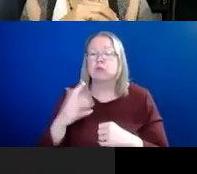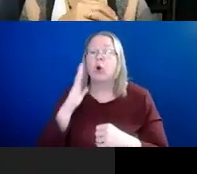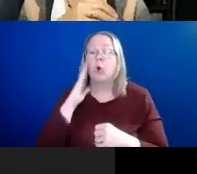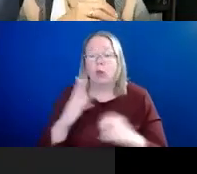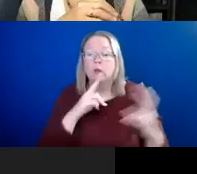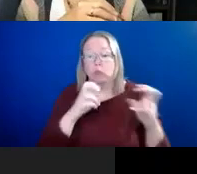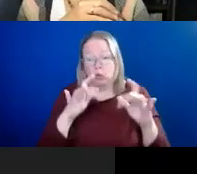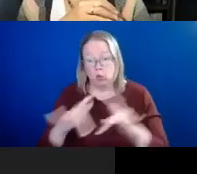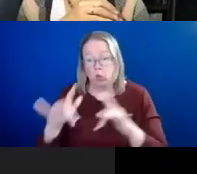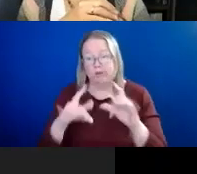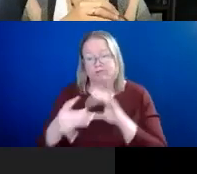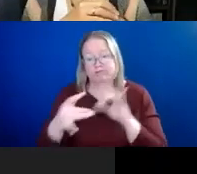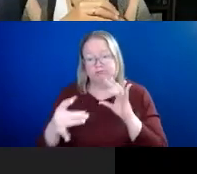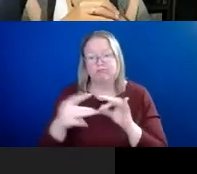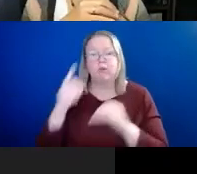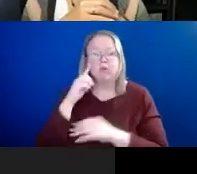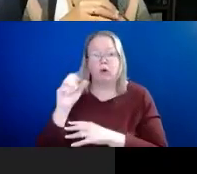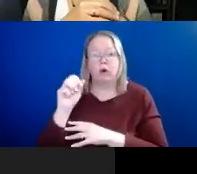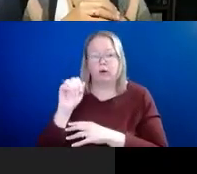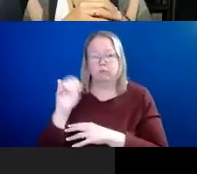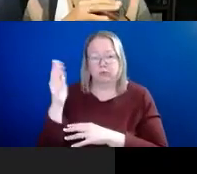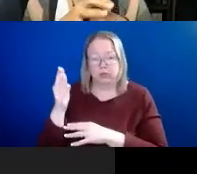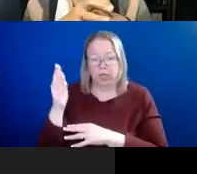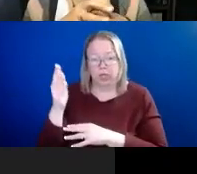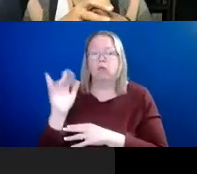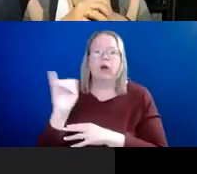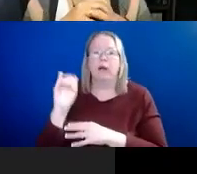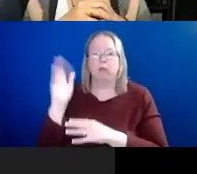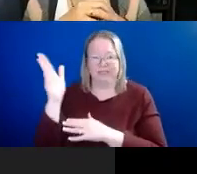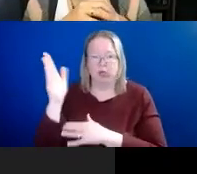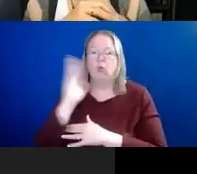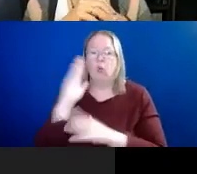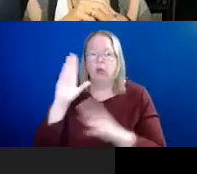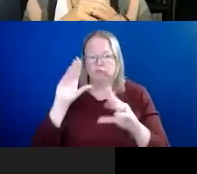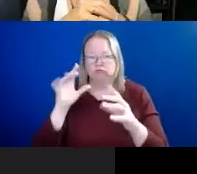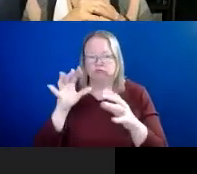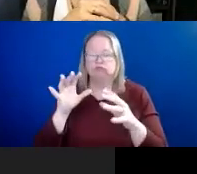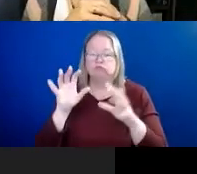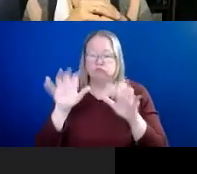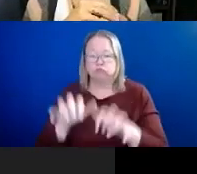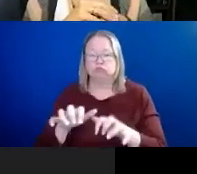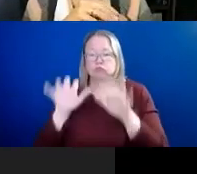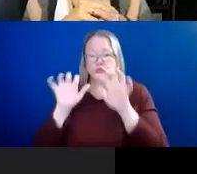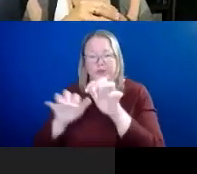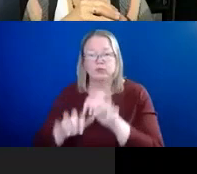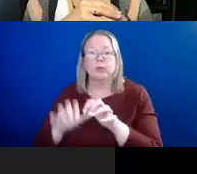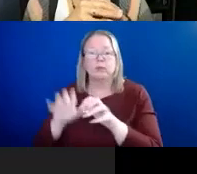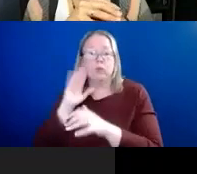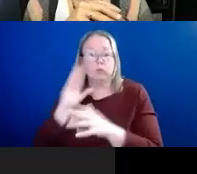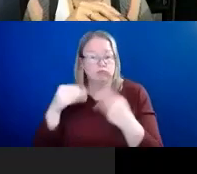narration for I presentation 13:21:30 and that transcript will be provided as well. 13:21:38 We'll have tips about how to make your